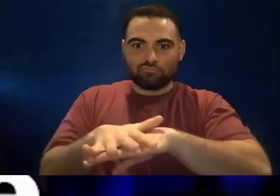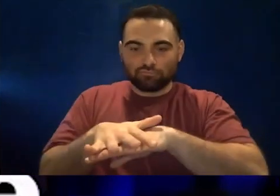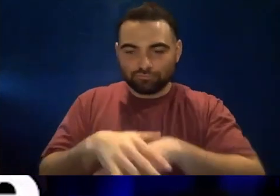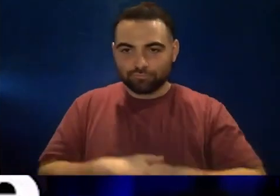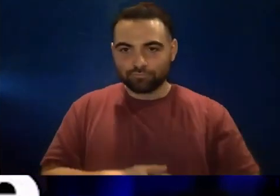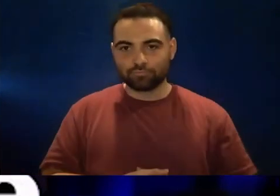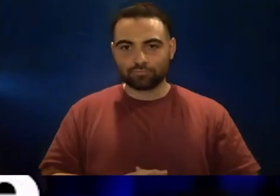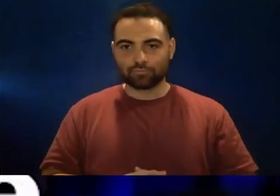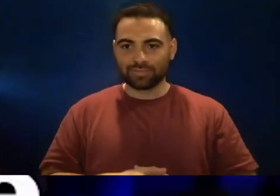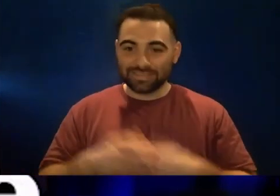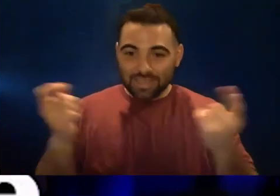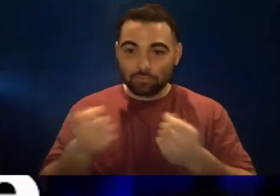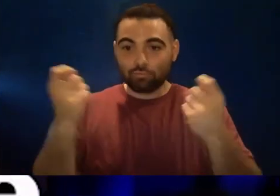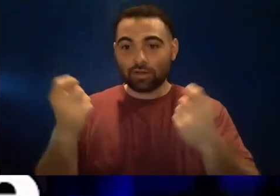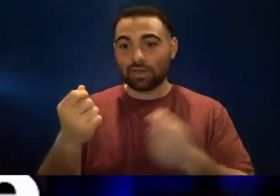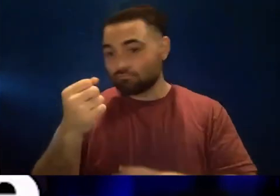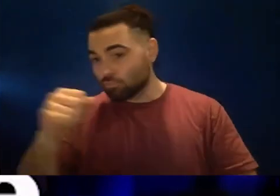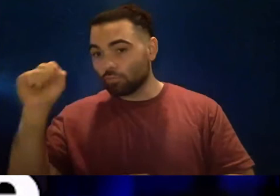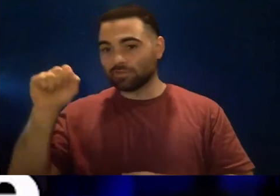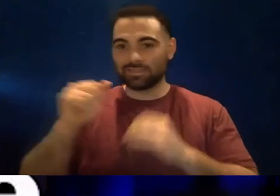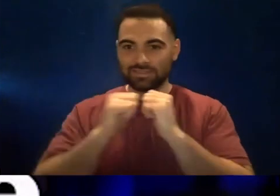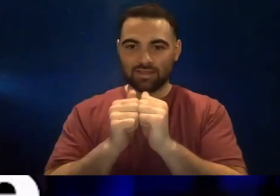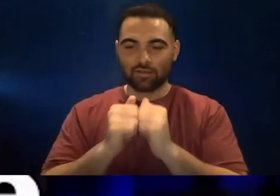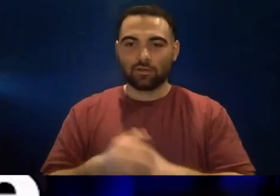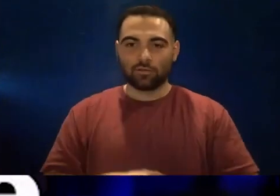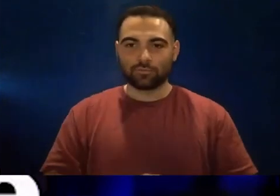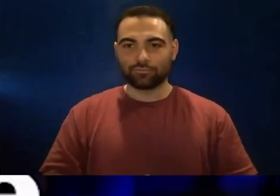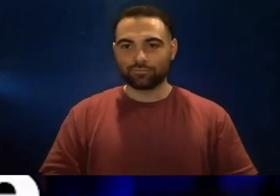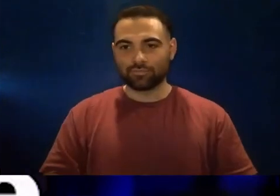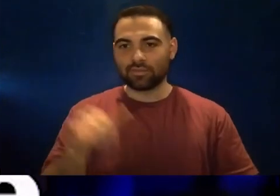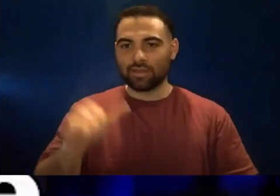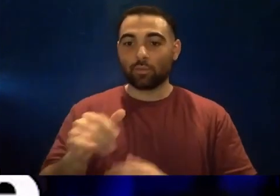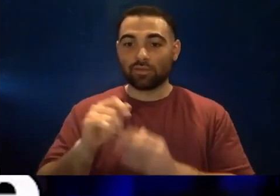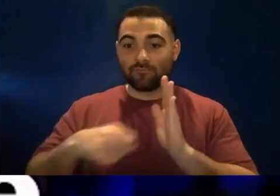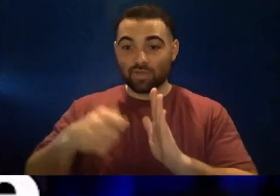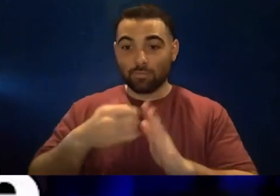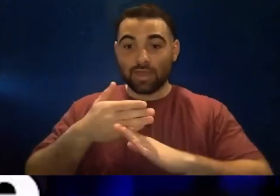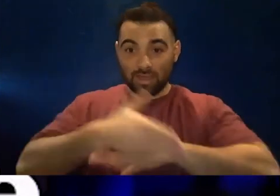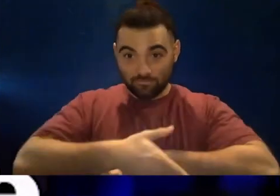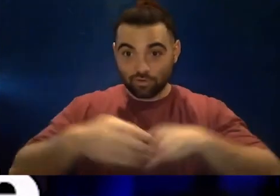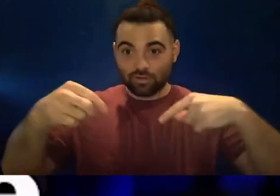celebrated and protested simultaneously. So that was the film that I made after this one.